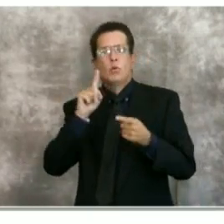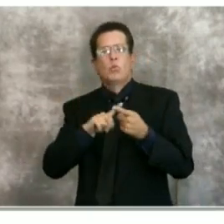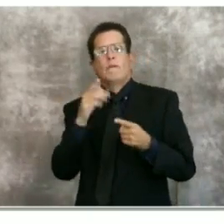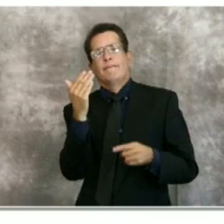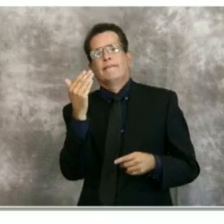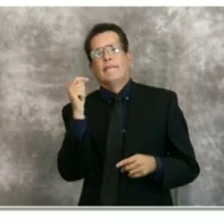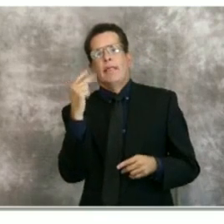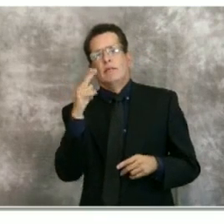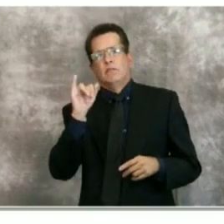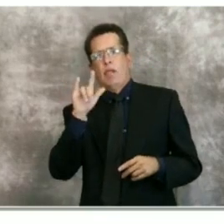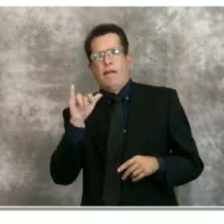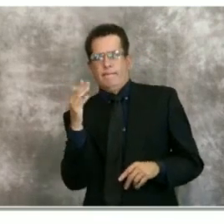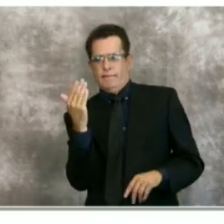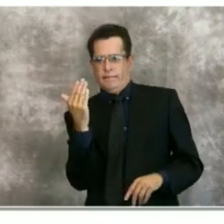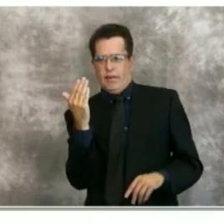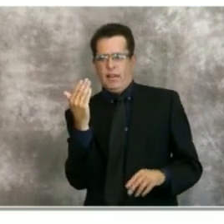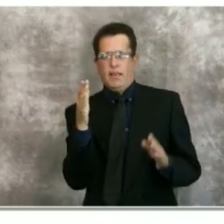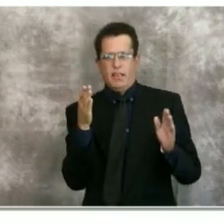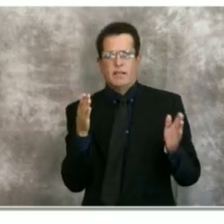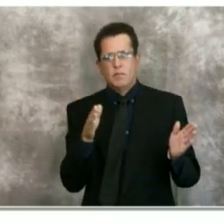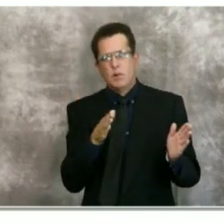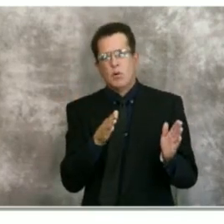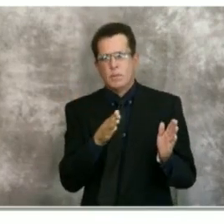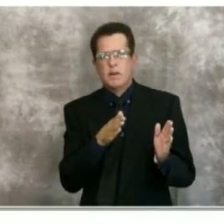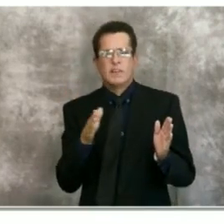IT SHOWS HOW WE HAVE SEE FROM